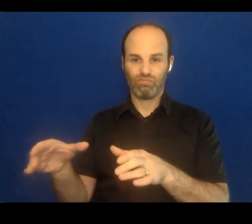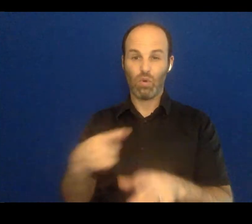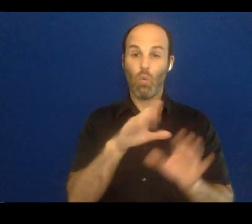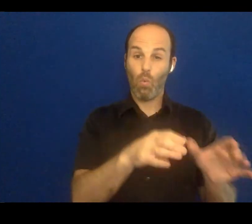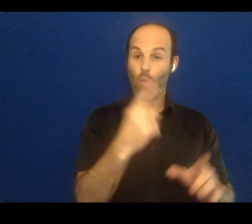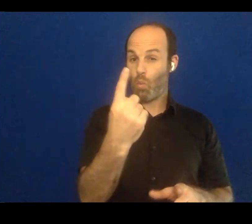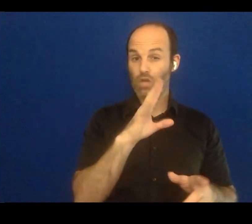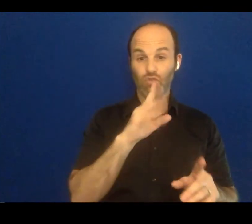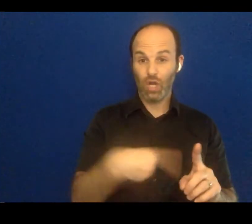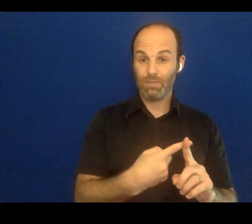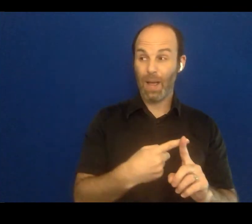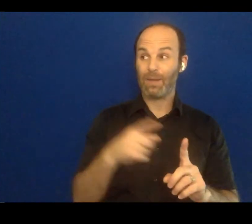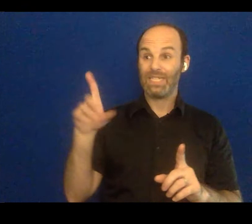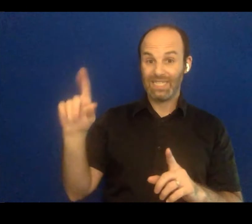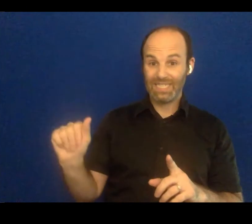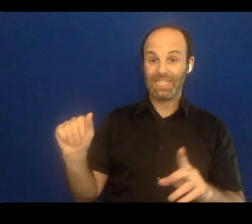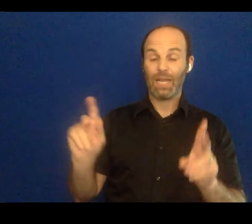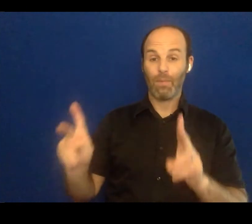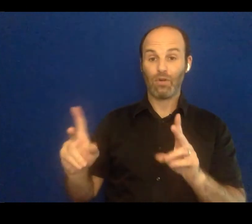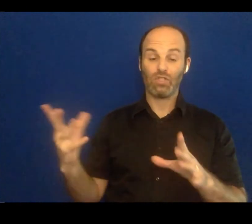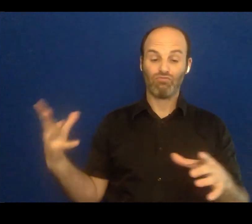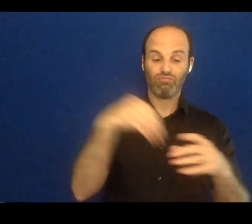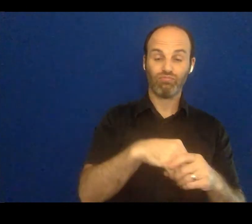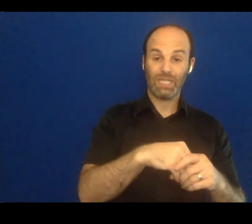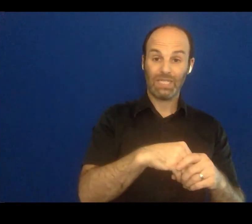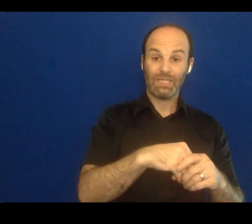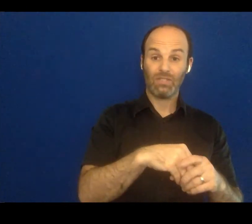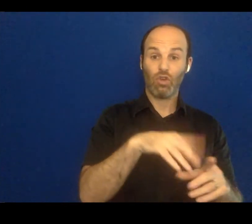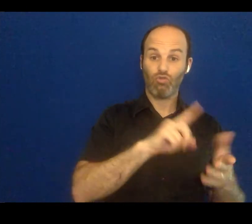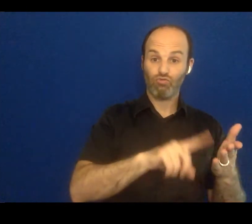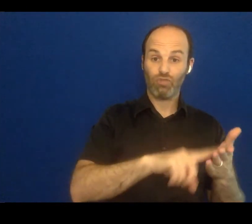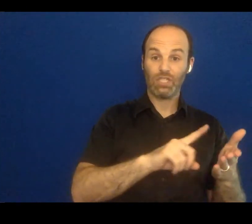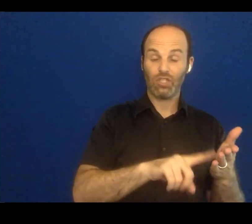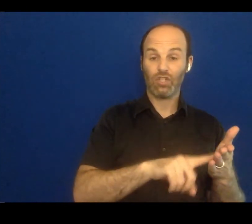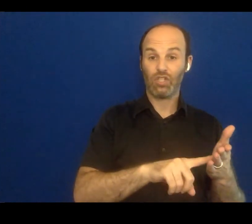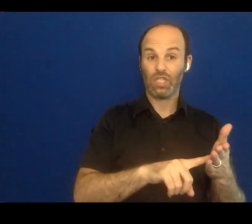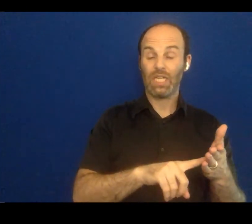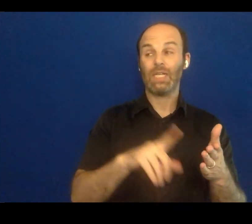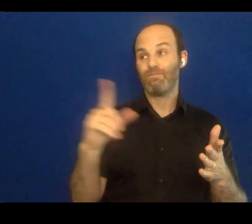ONE IS BEING A PARTICIPANT.